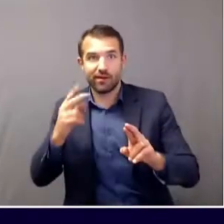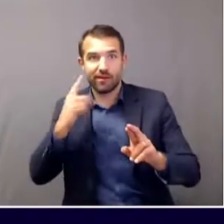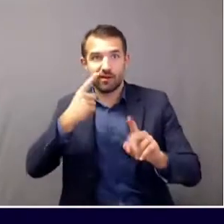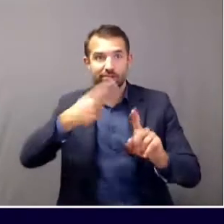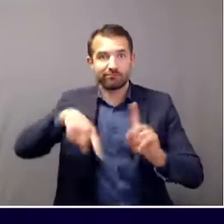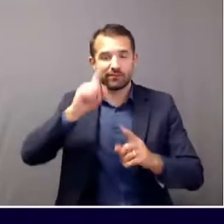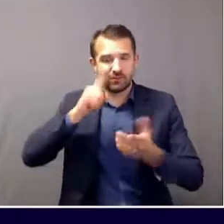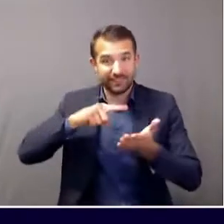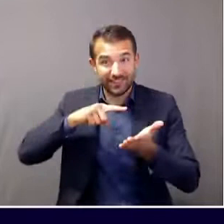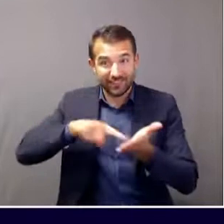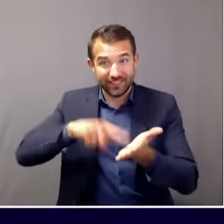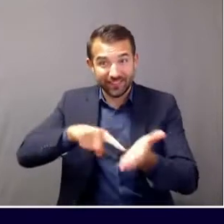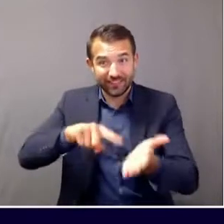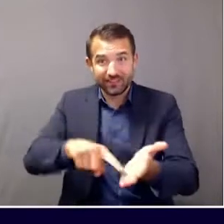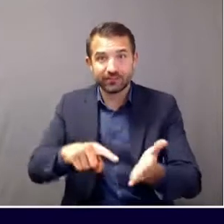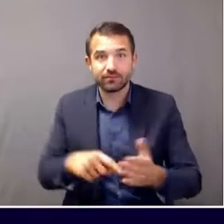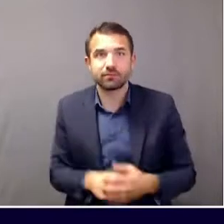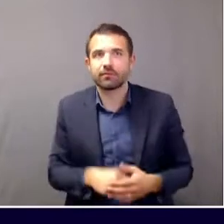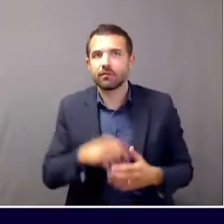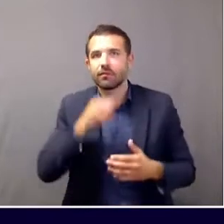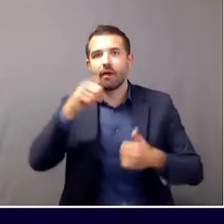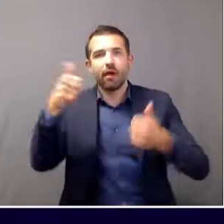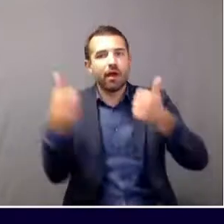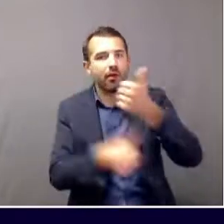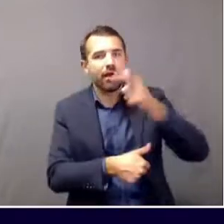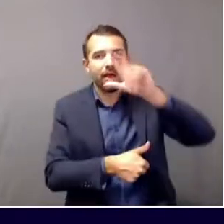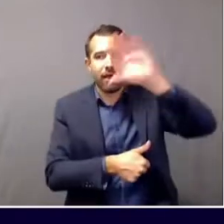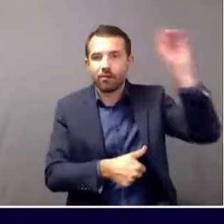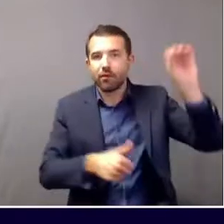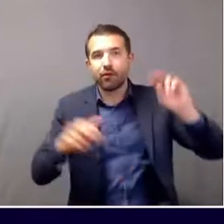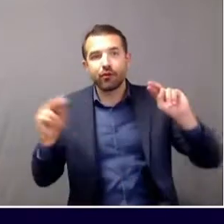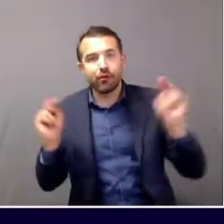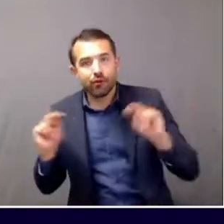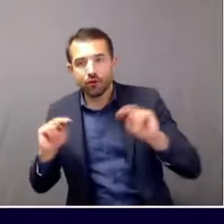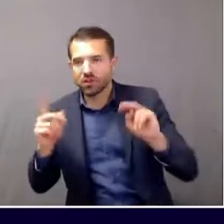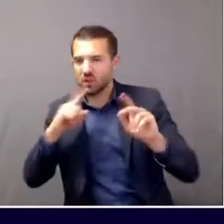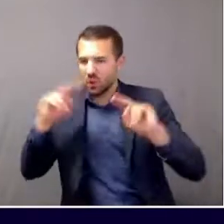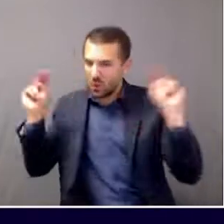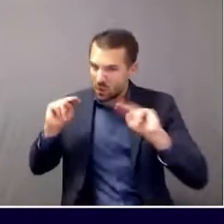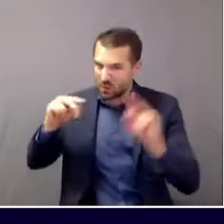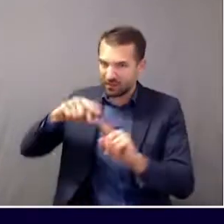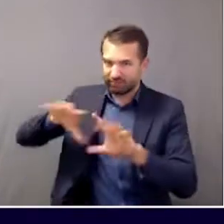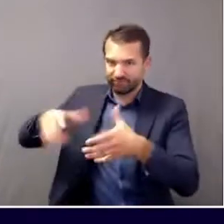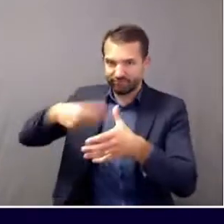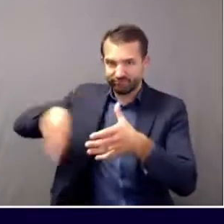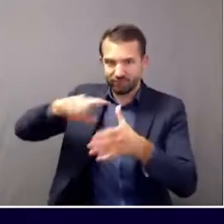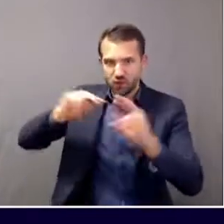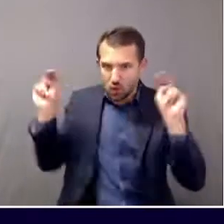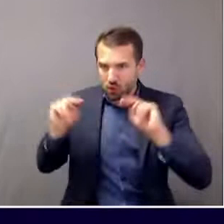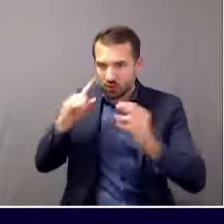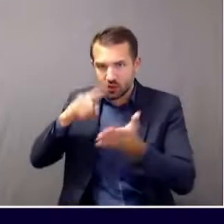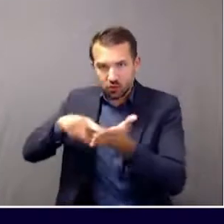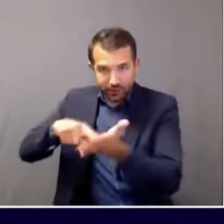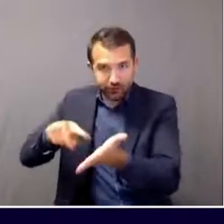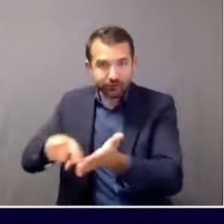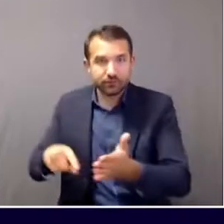decided to criteria under which a vaccine trial or any clinical